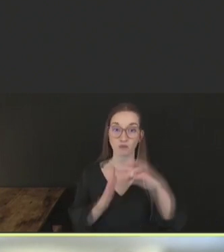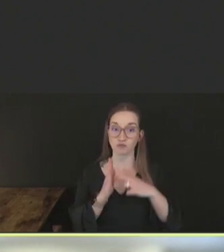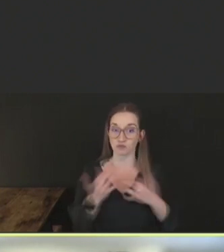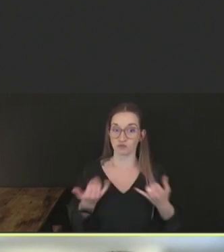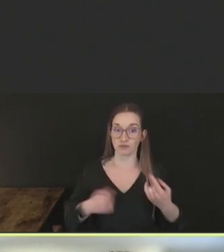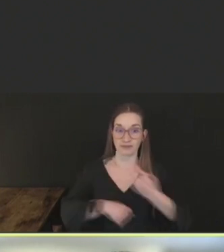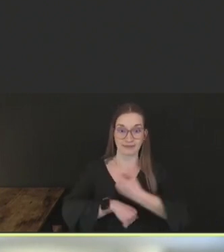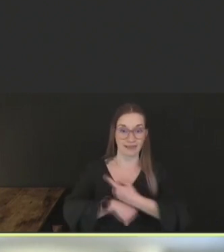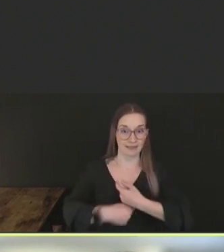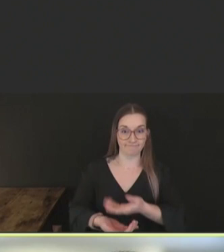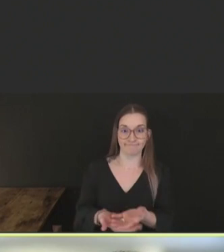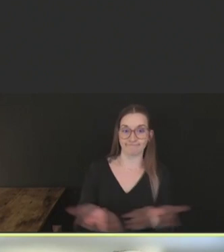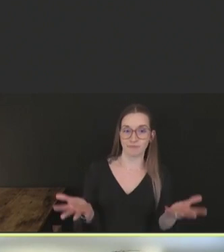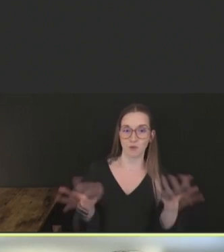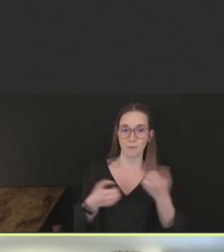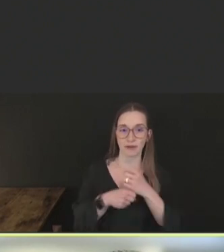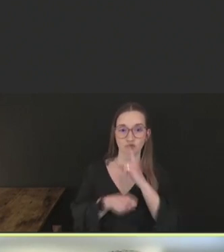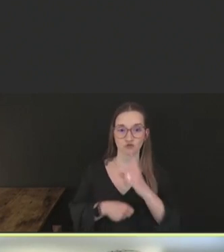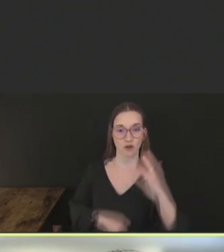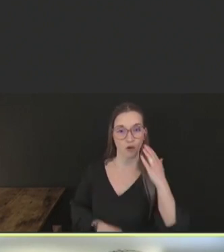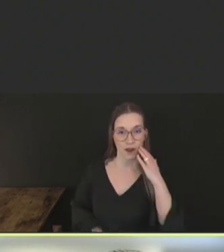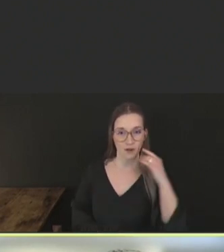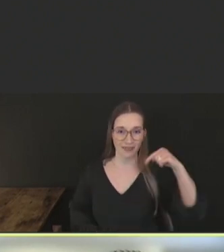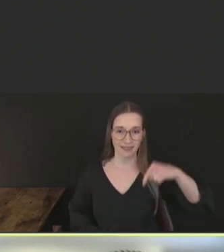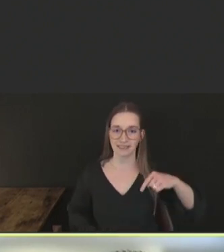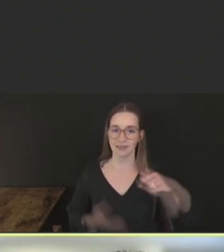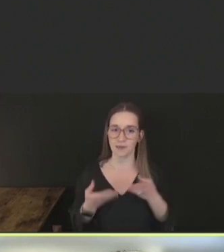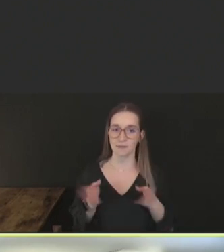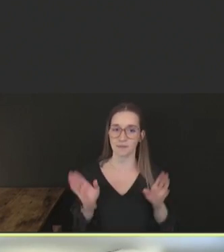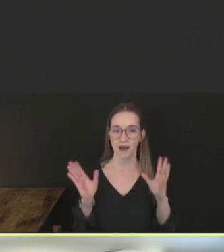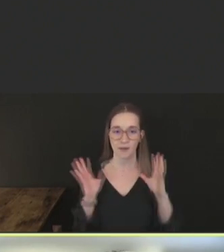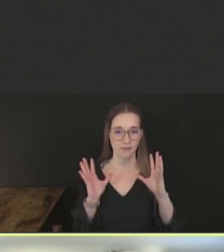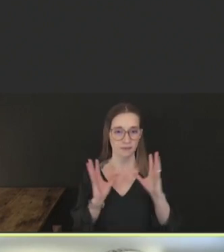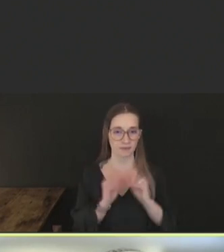everyone's aware this is a public meeting, and is being webcasted on the HHS website.